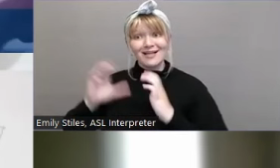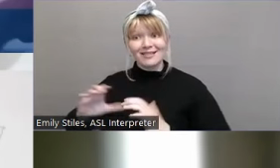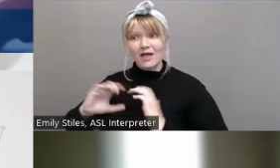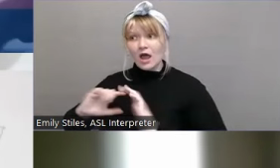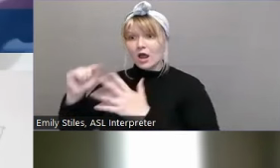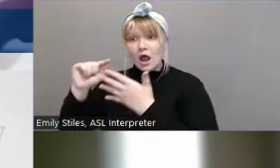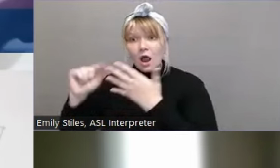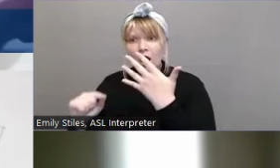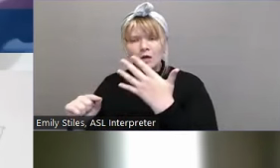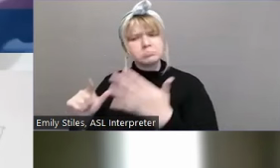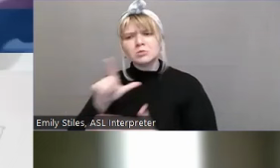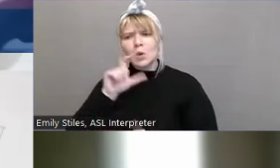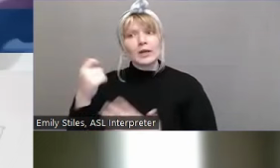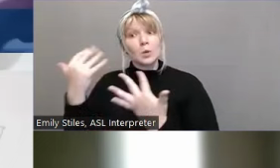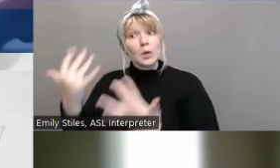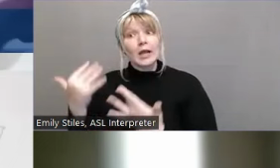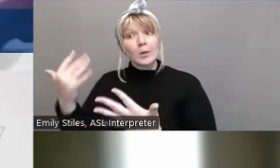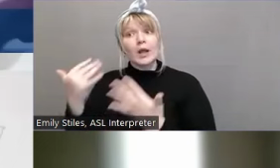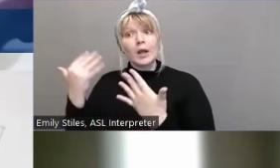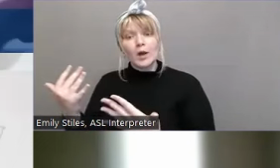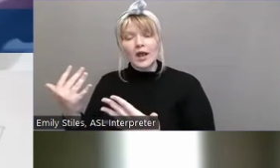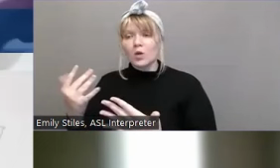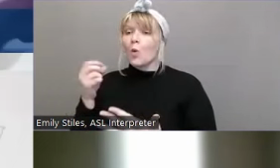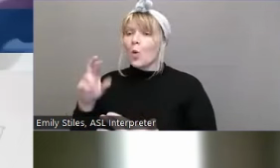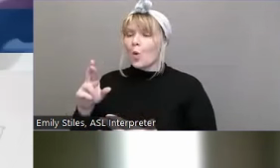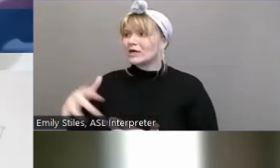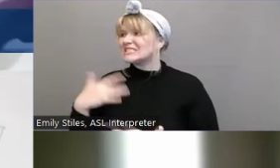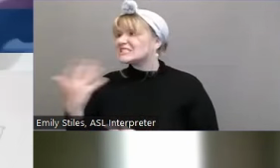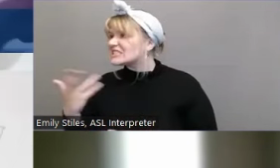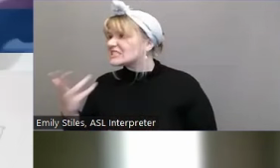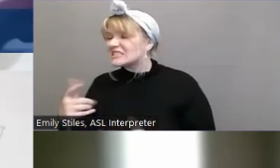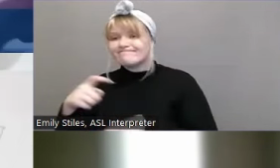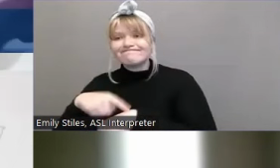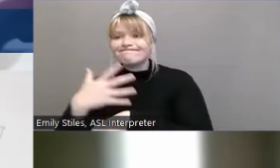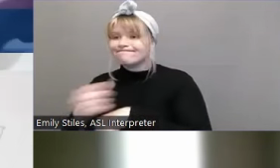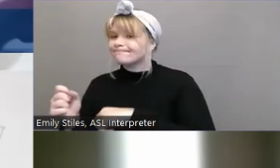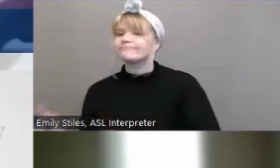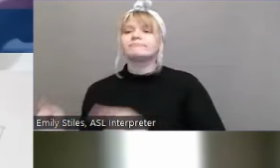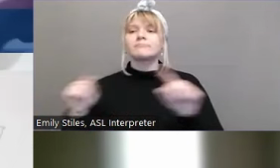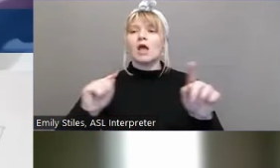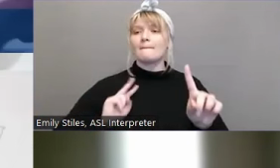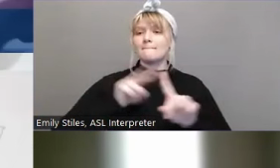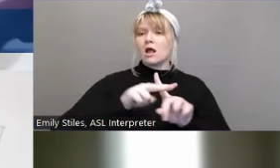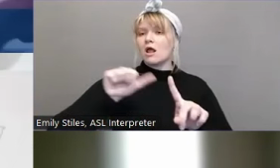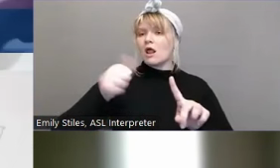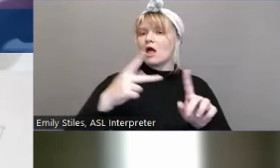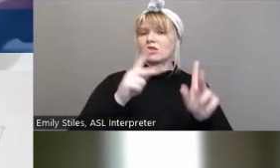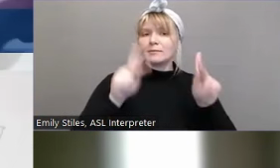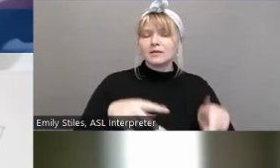And really puts the burden of that coordination on us as agencies and service providers.